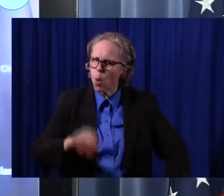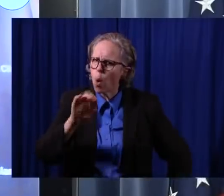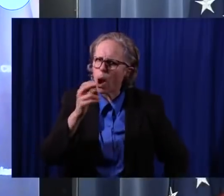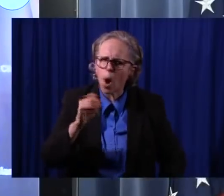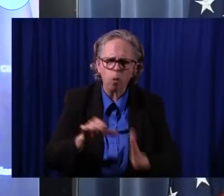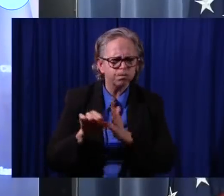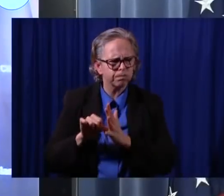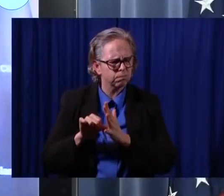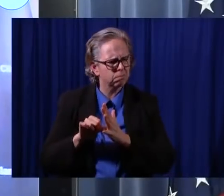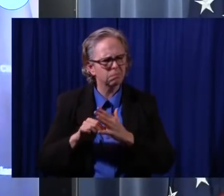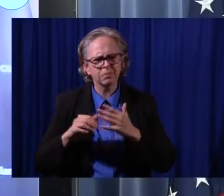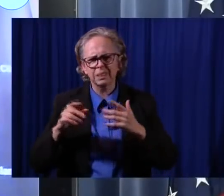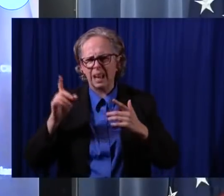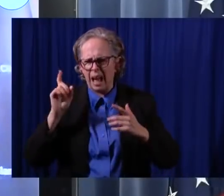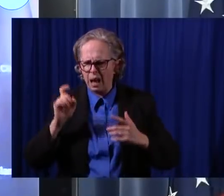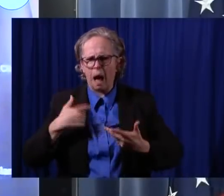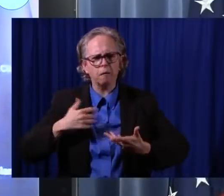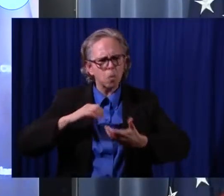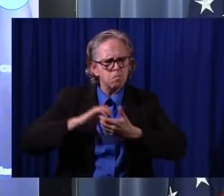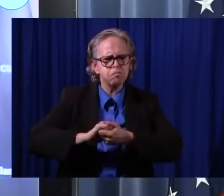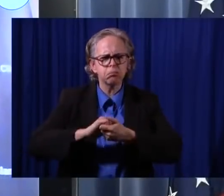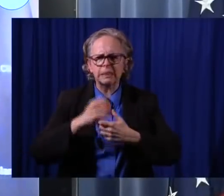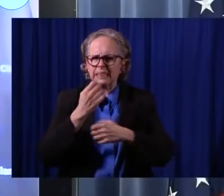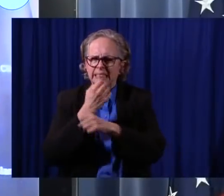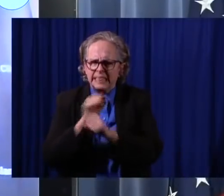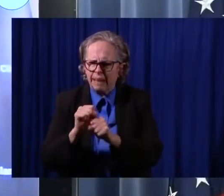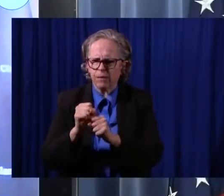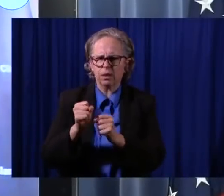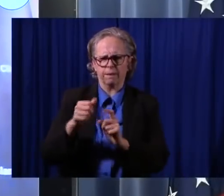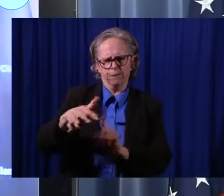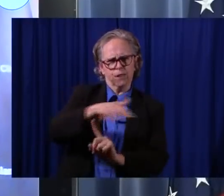CLINIC AND I HAVE SHARED WITH THE BROADER AUDIENCE THE REASON